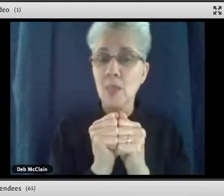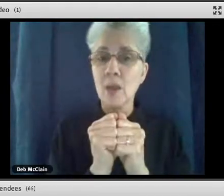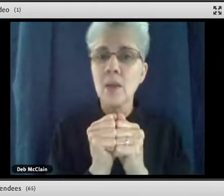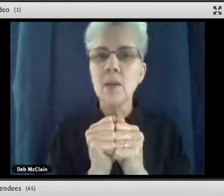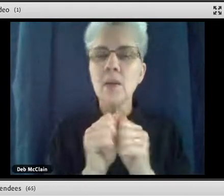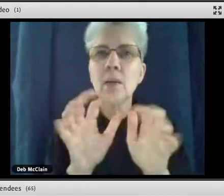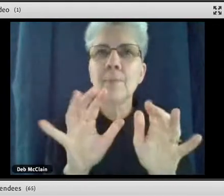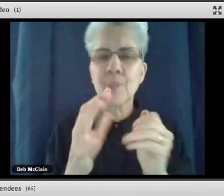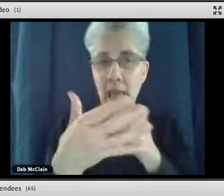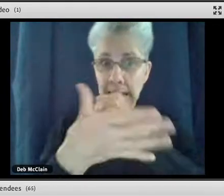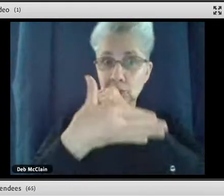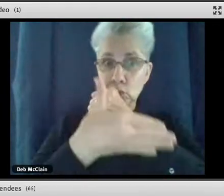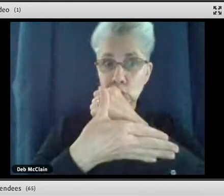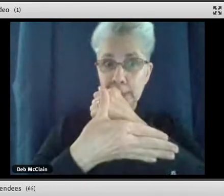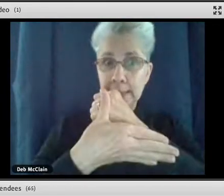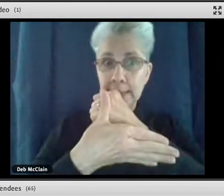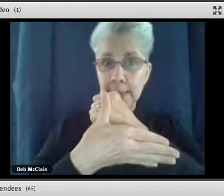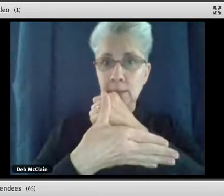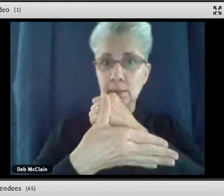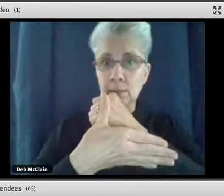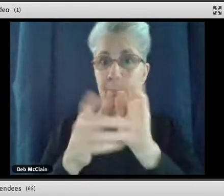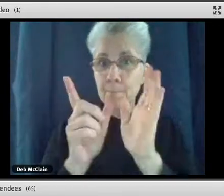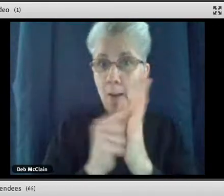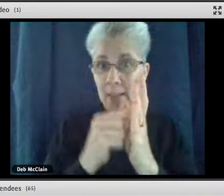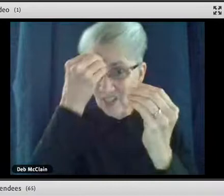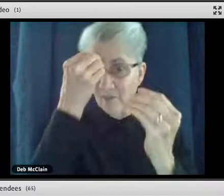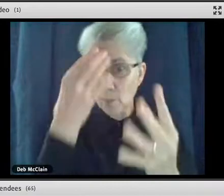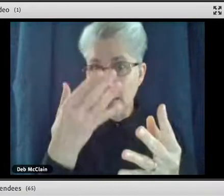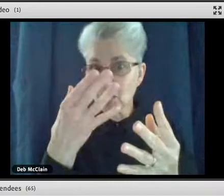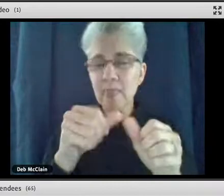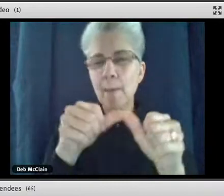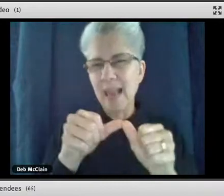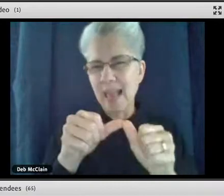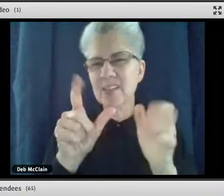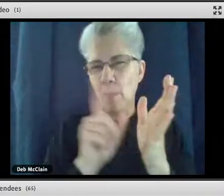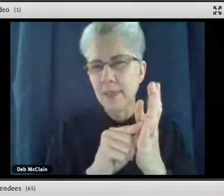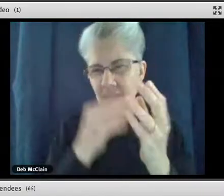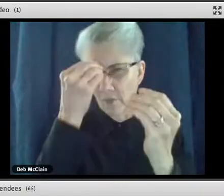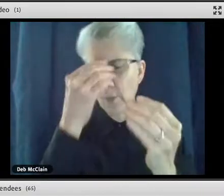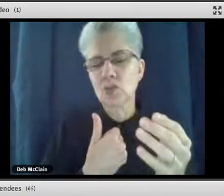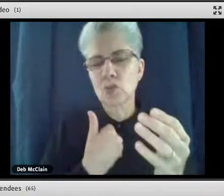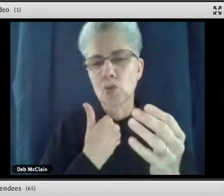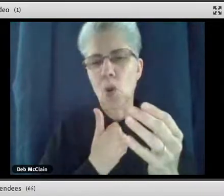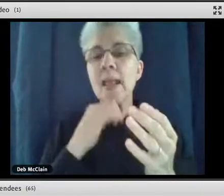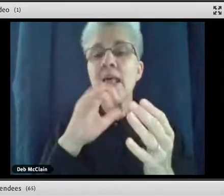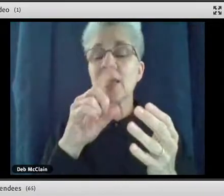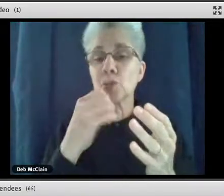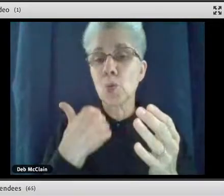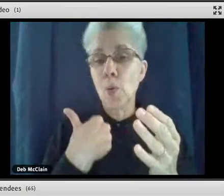So just like with the country of publi-- Publication information --